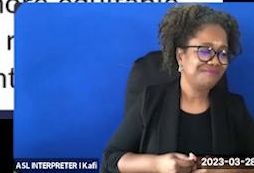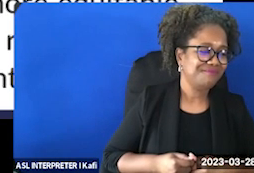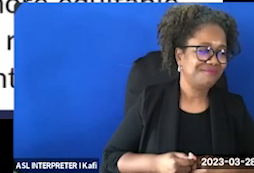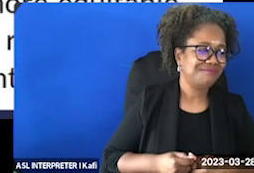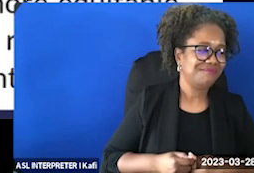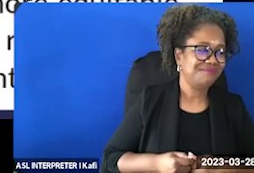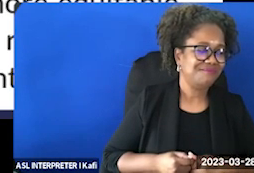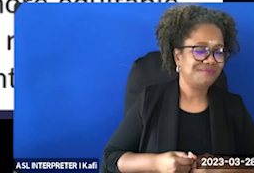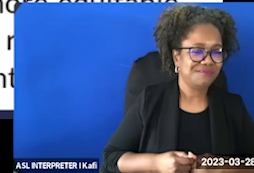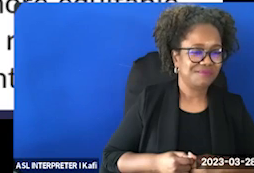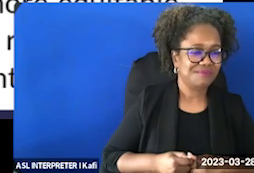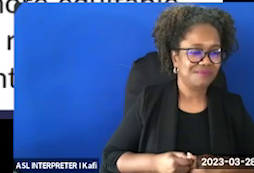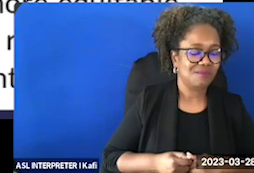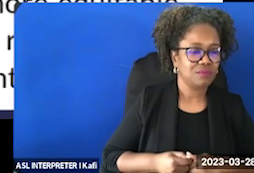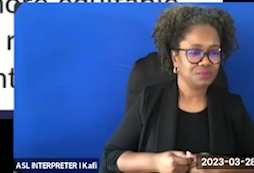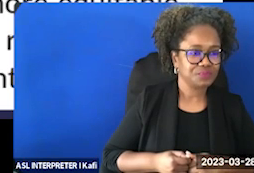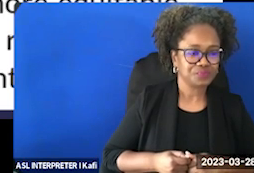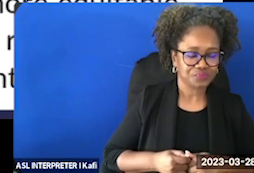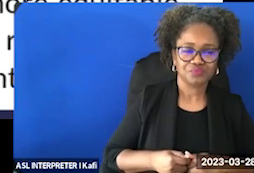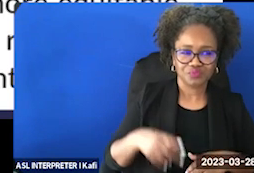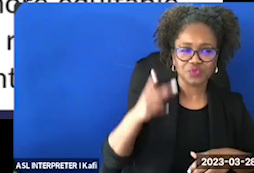you continue to see through the 19 seventies